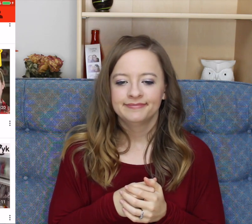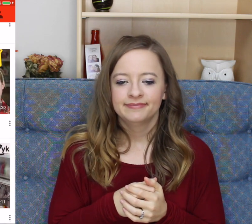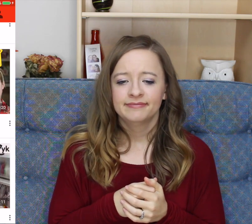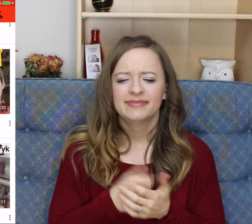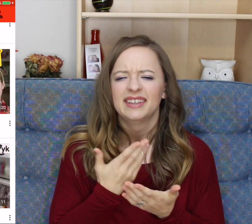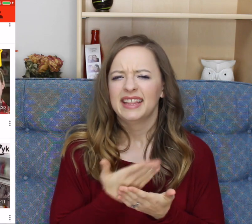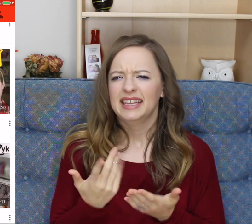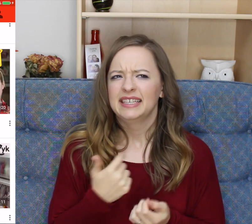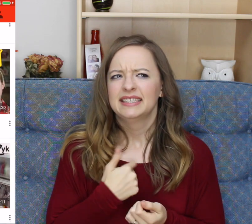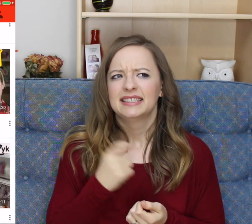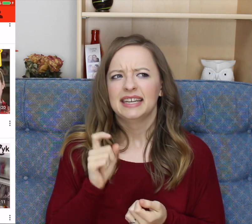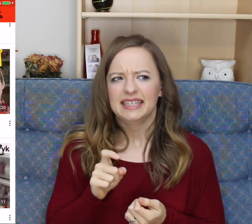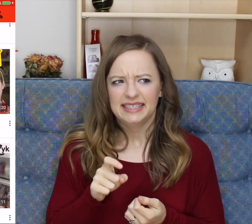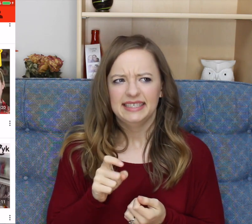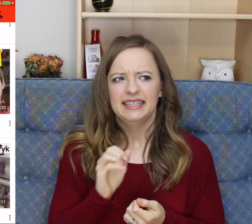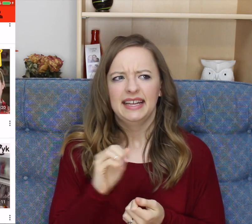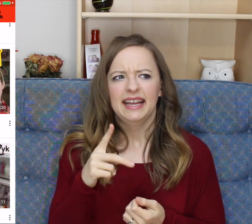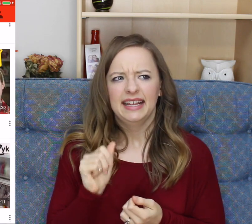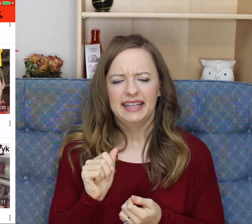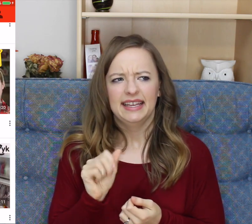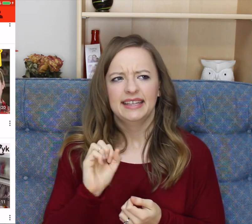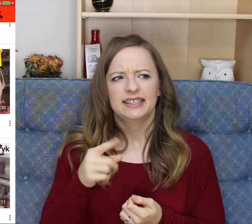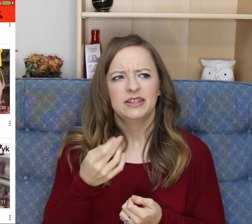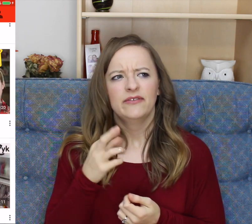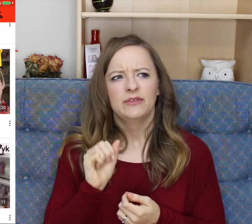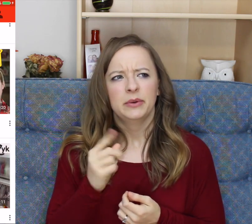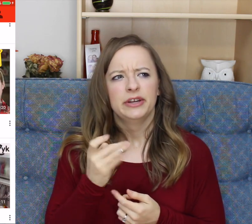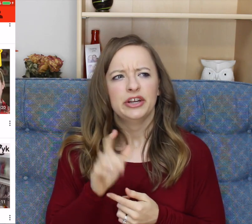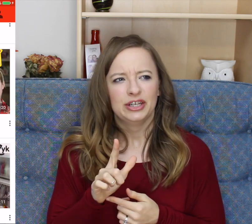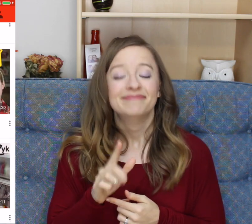"Things I Need.. AKA Sephora Hurl"... watched that already.